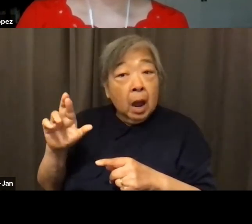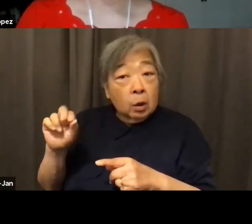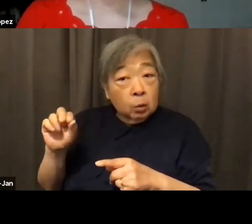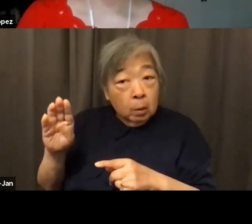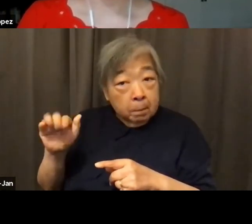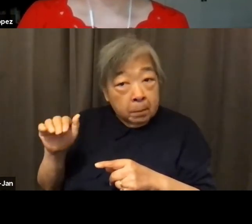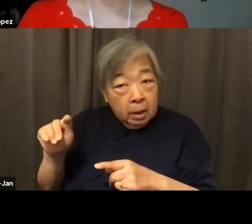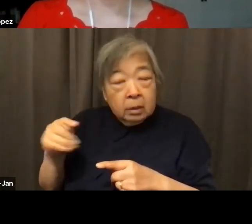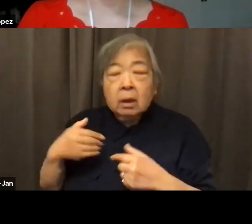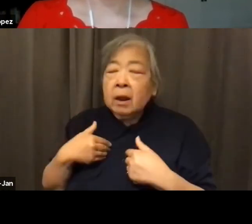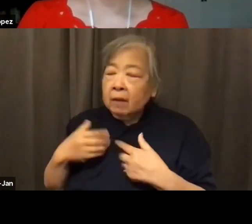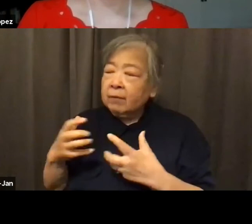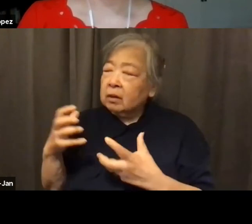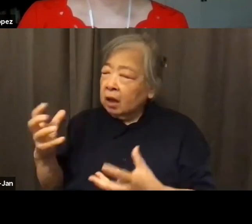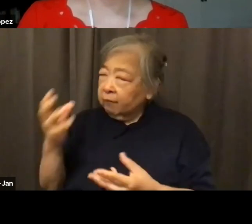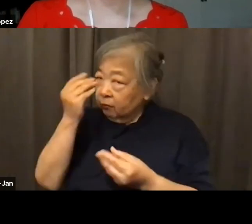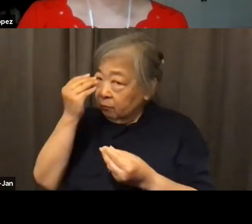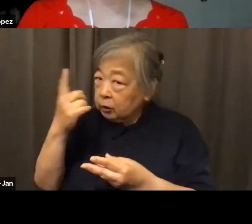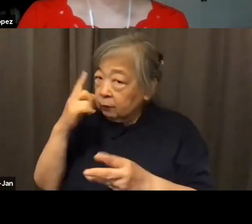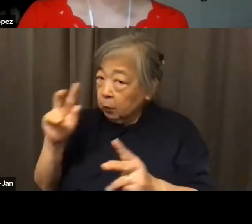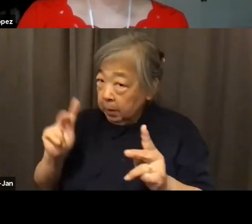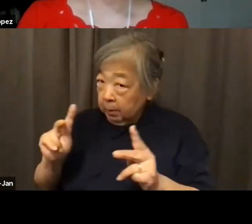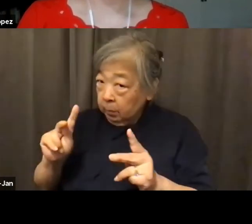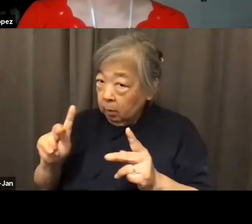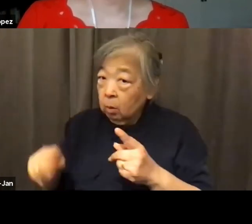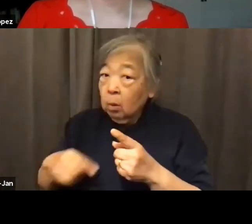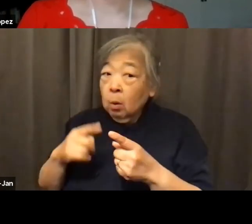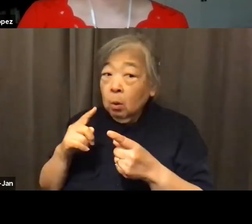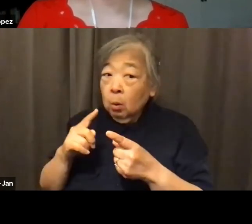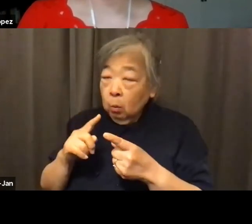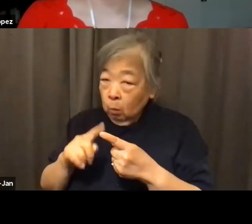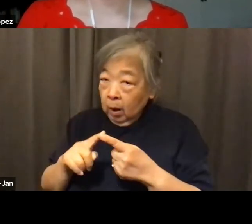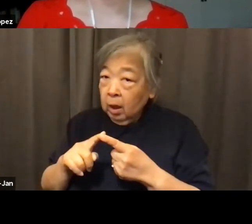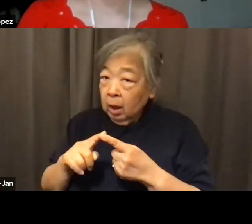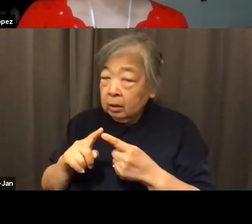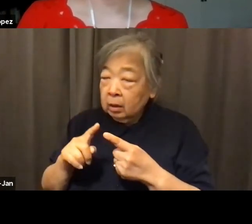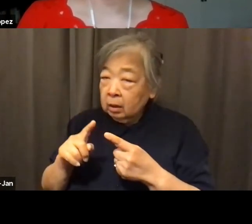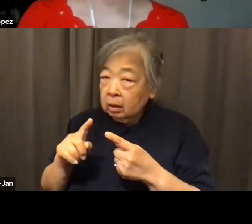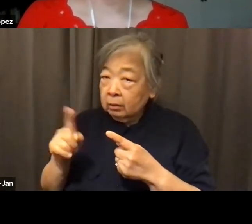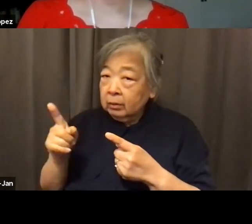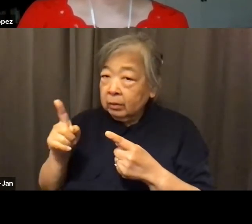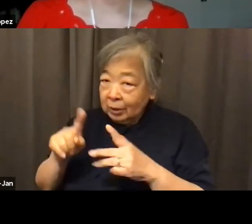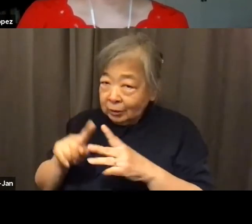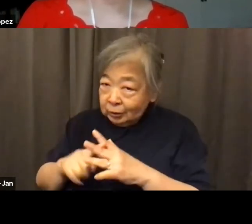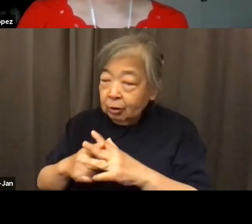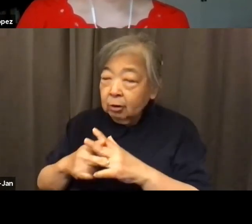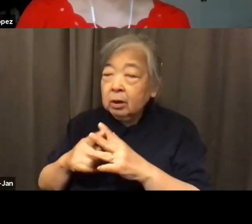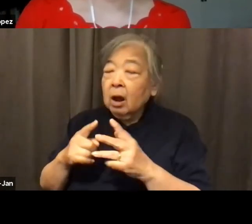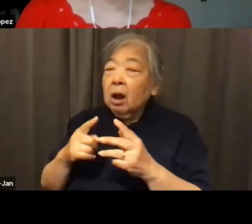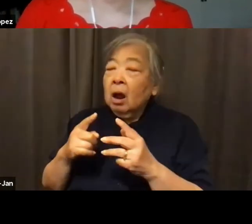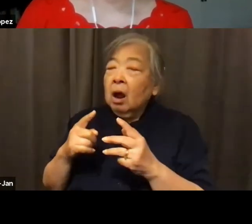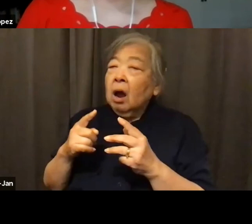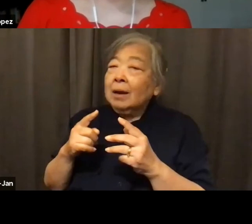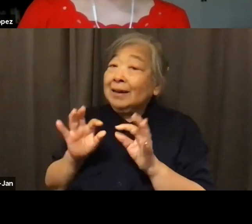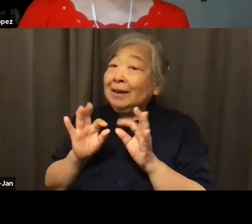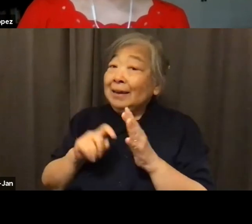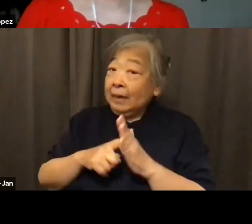people as they are on that journey. I think the key thing here is to begin accessible.